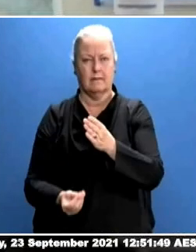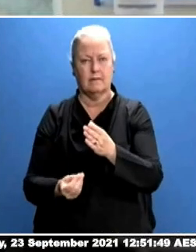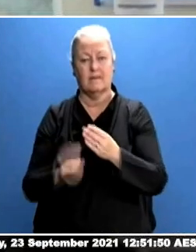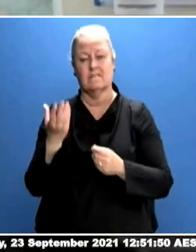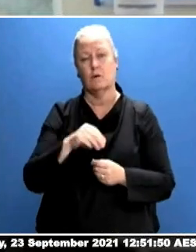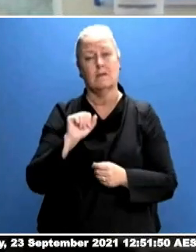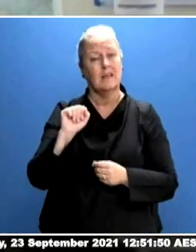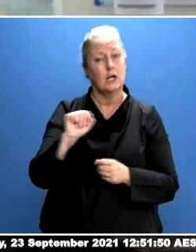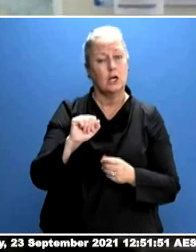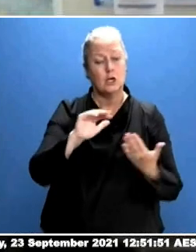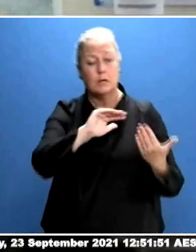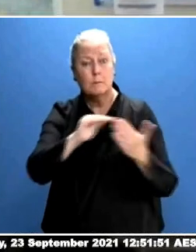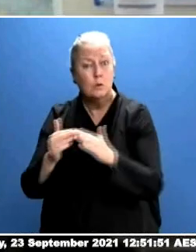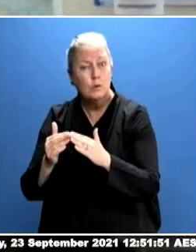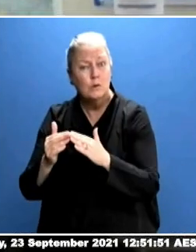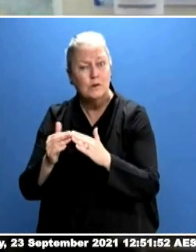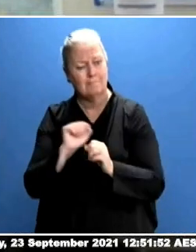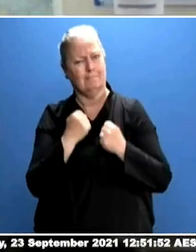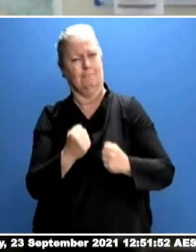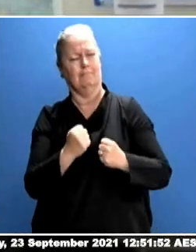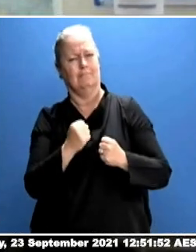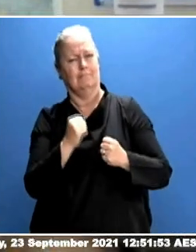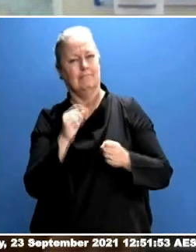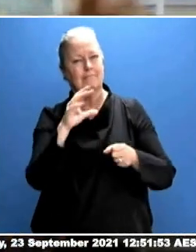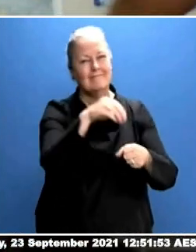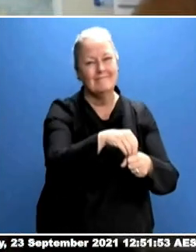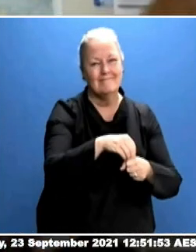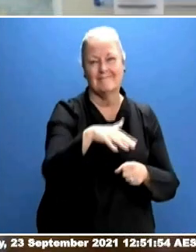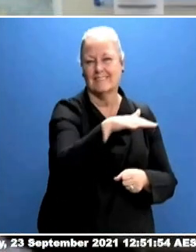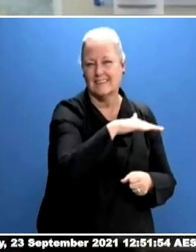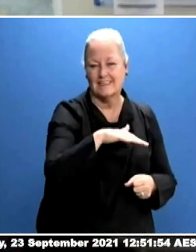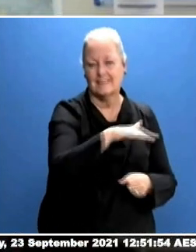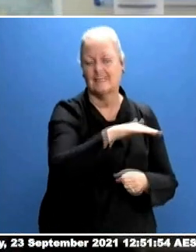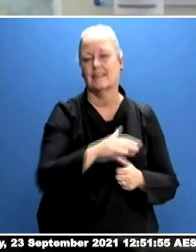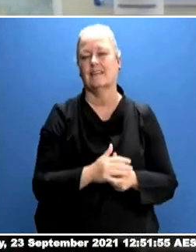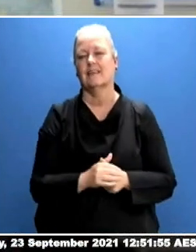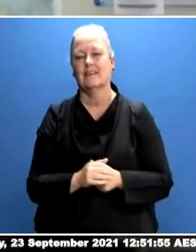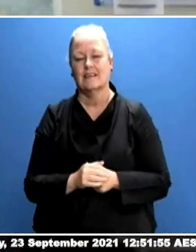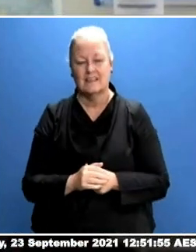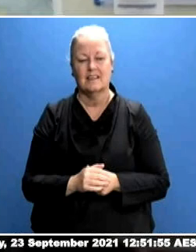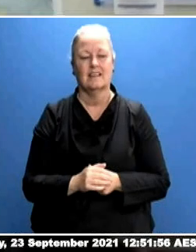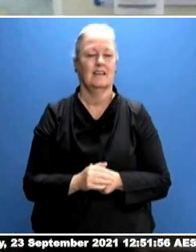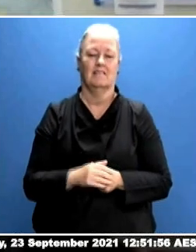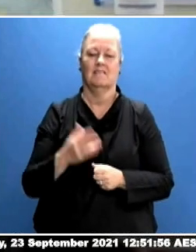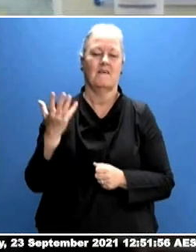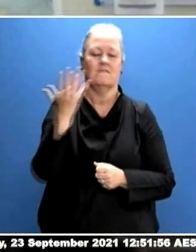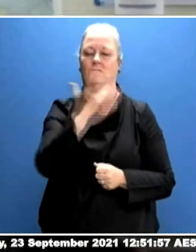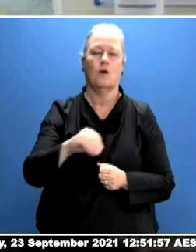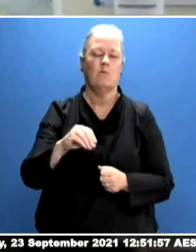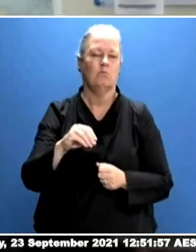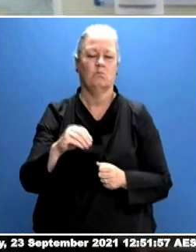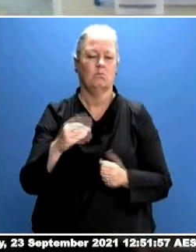In the NT context, that means kids from northeast Arnhem Land ending up in Darwin,